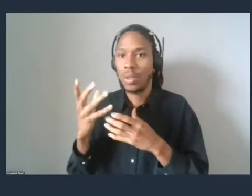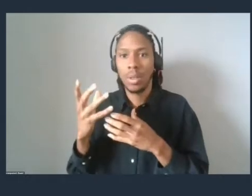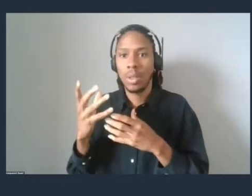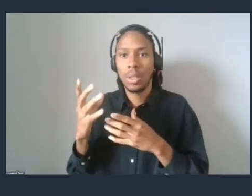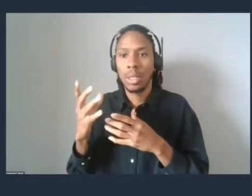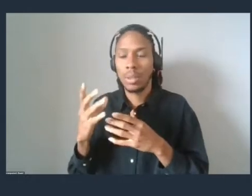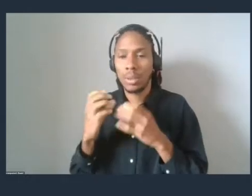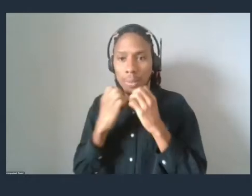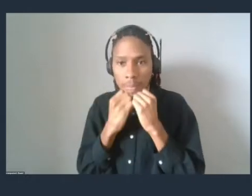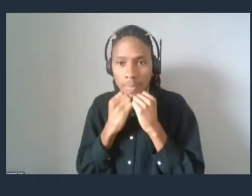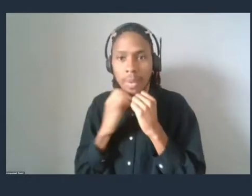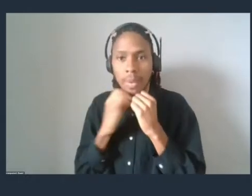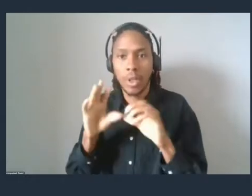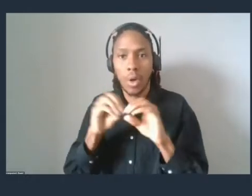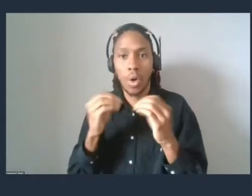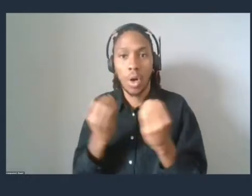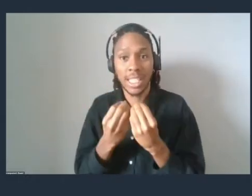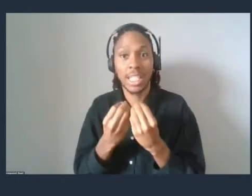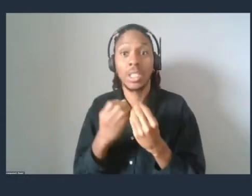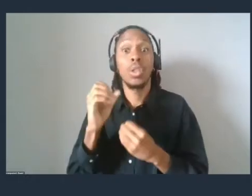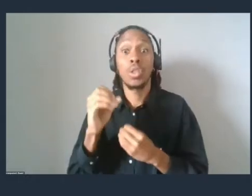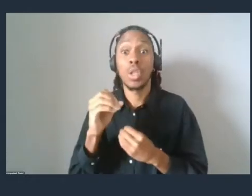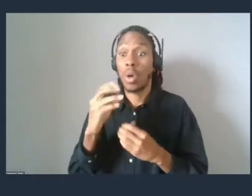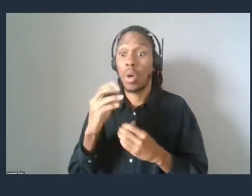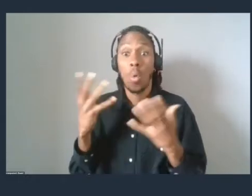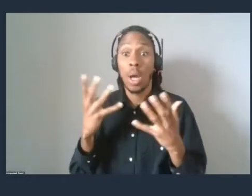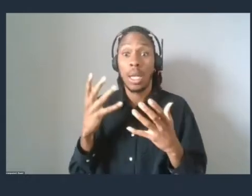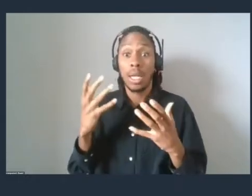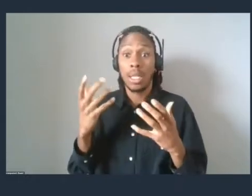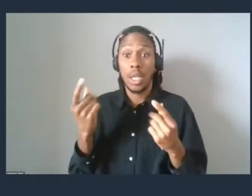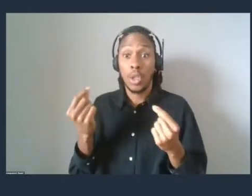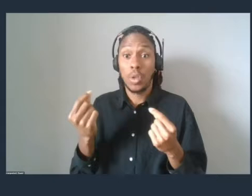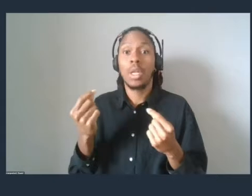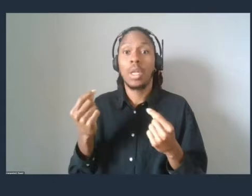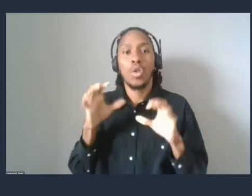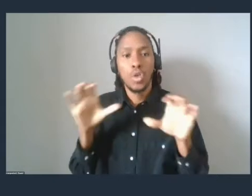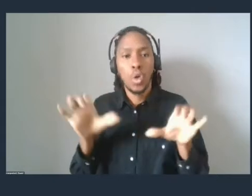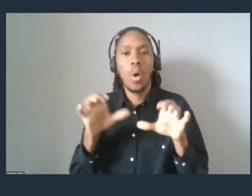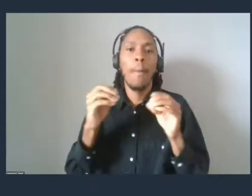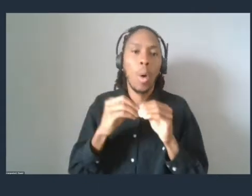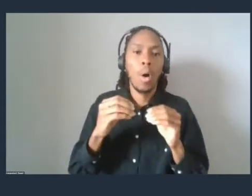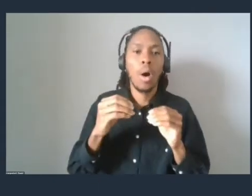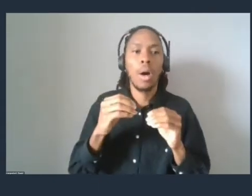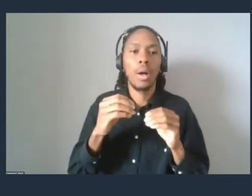So the name of game for them is really doing more with their data.